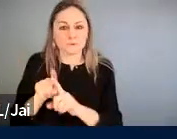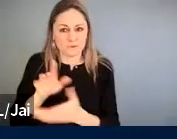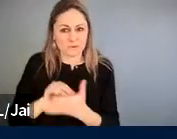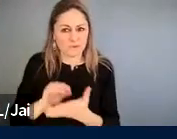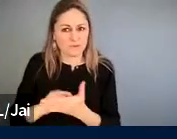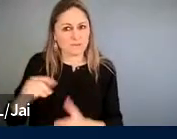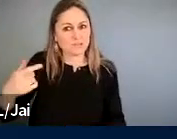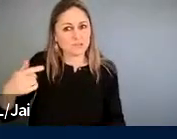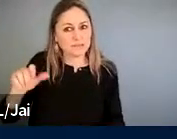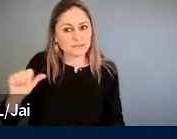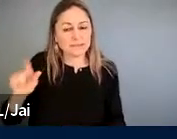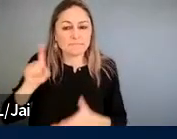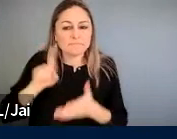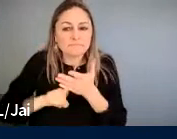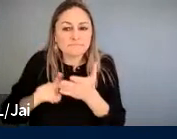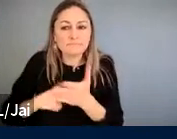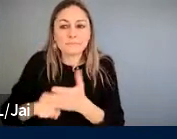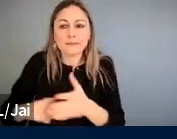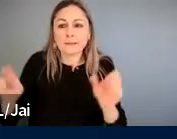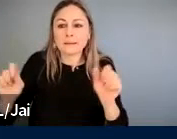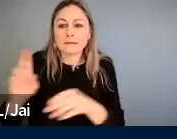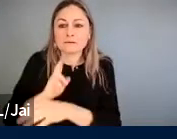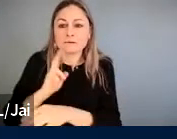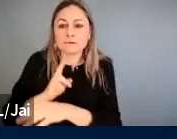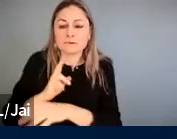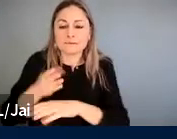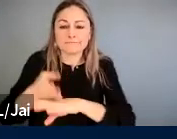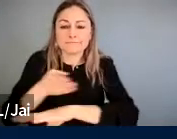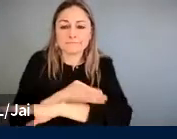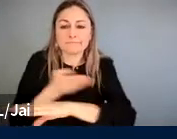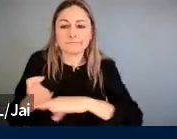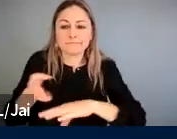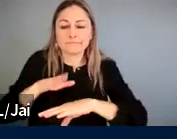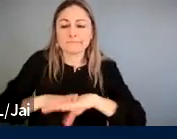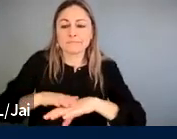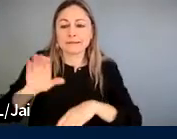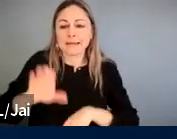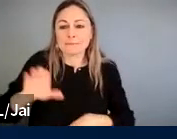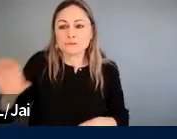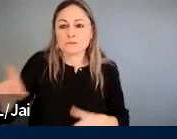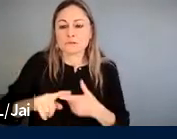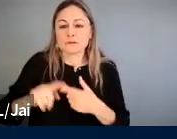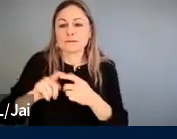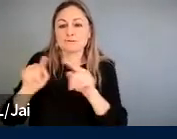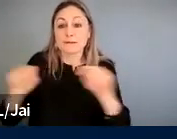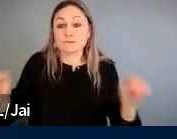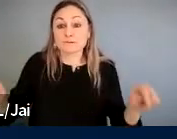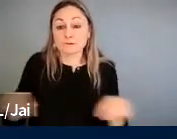the potential uses of AI enhanced captioning. Transcription services, and document summaries,